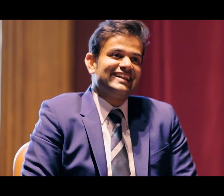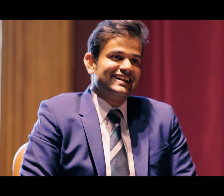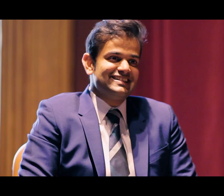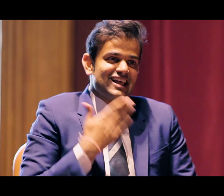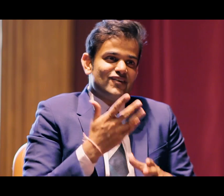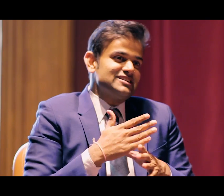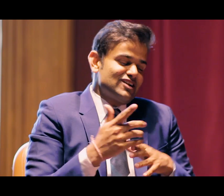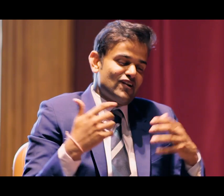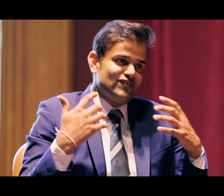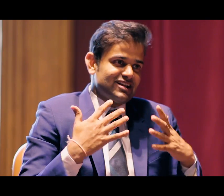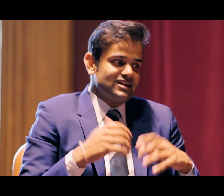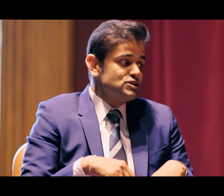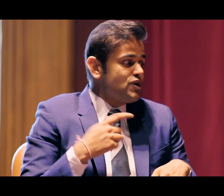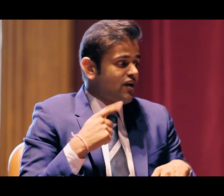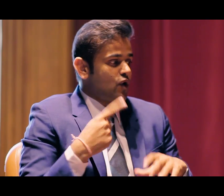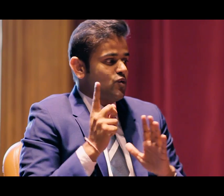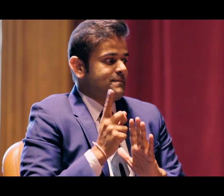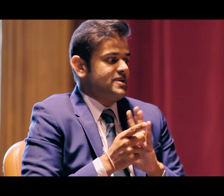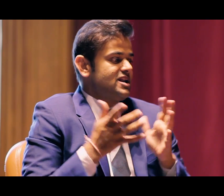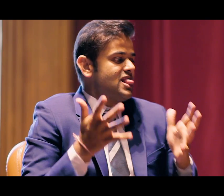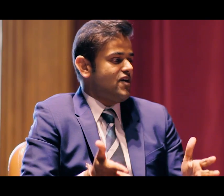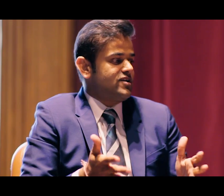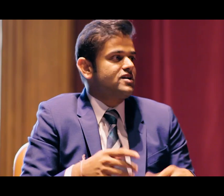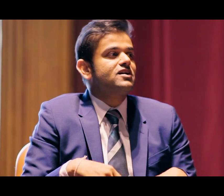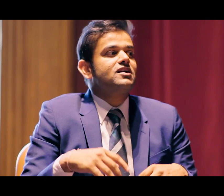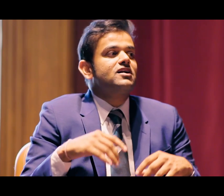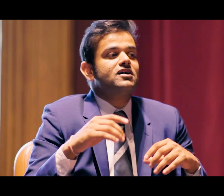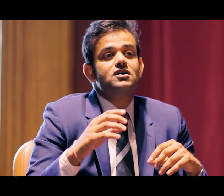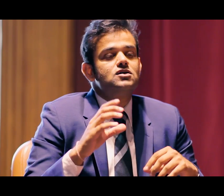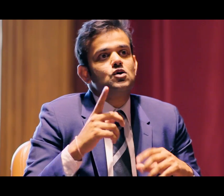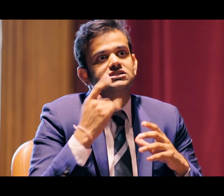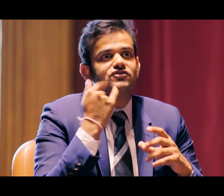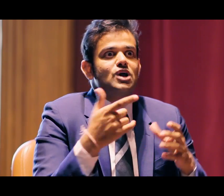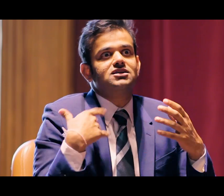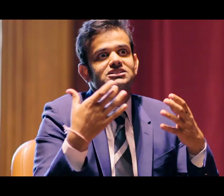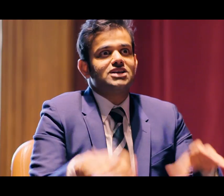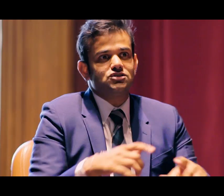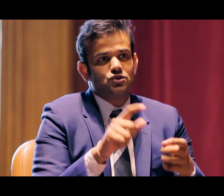This is true. Thank you for sharing that fear. Well, we only have 20 minutes, six left.